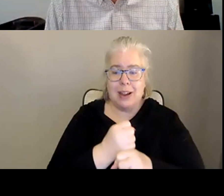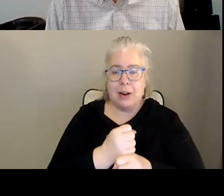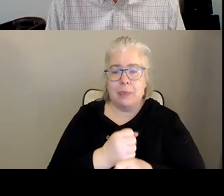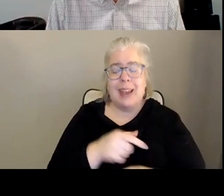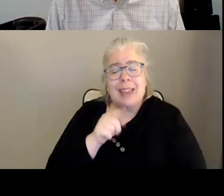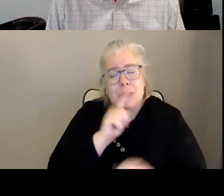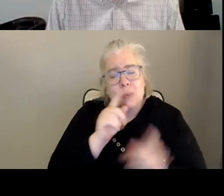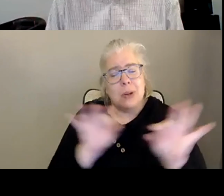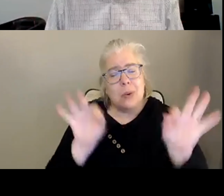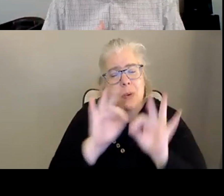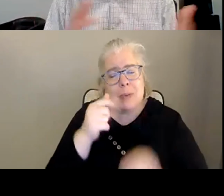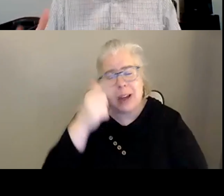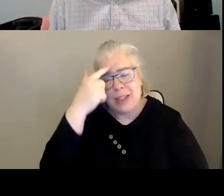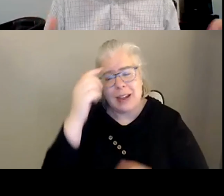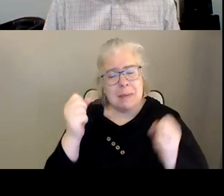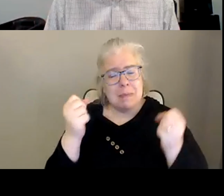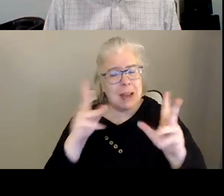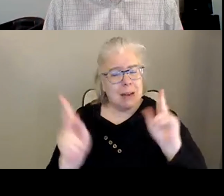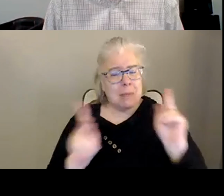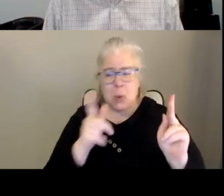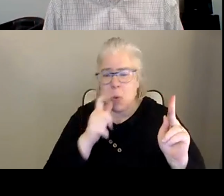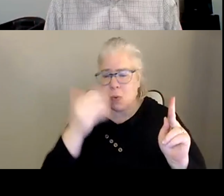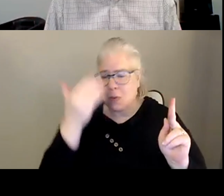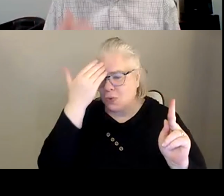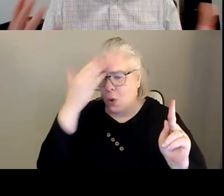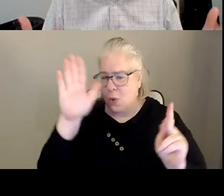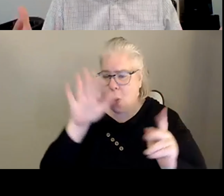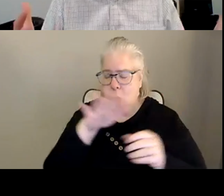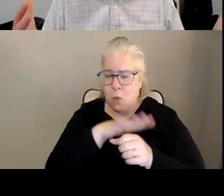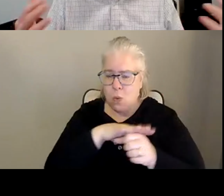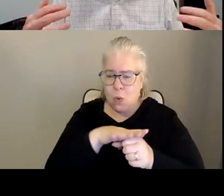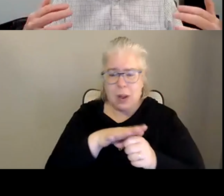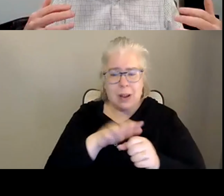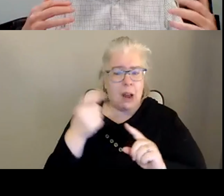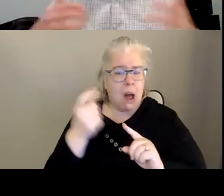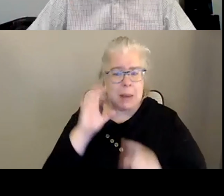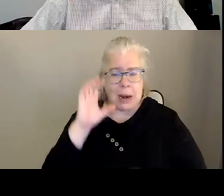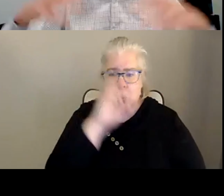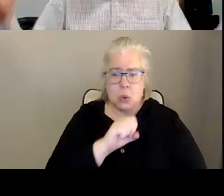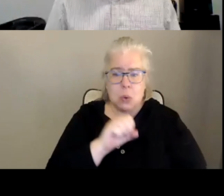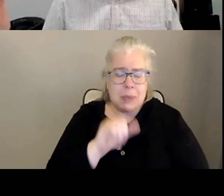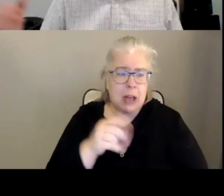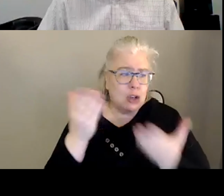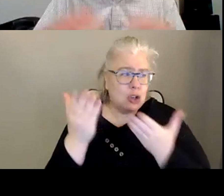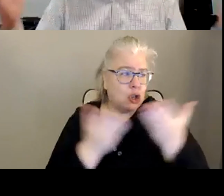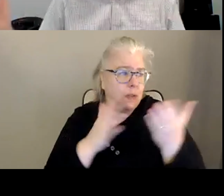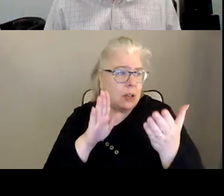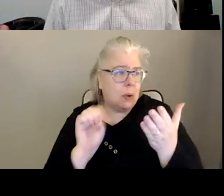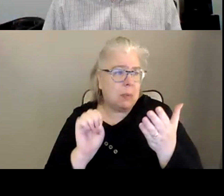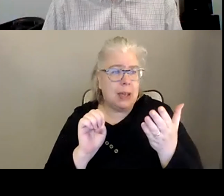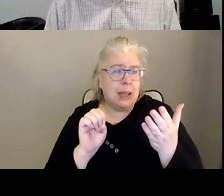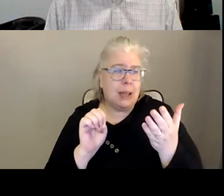because I think those of us that aren't familiar with this can just kind of automatically assume that these services would be beyond our budget.